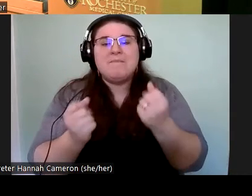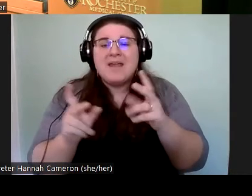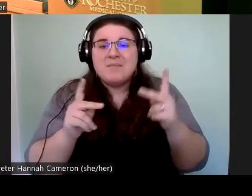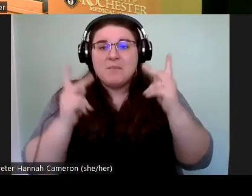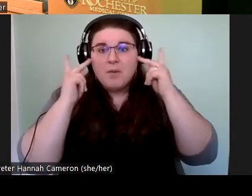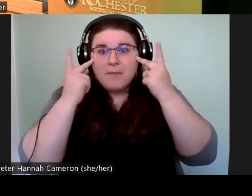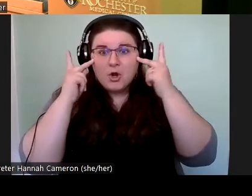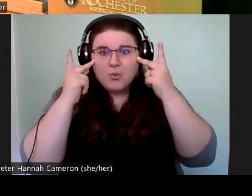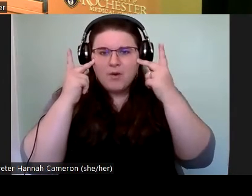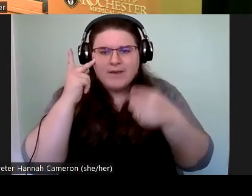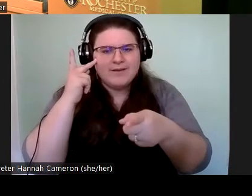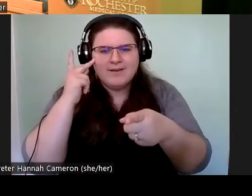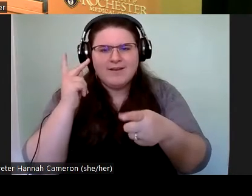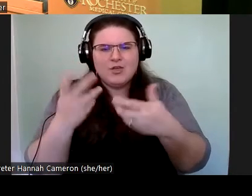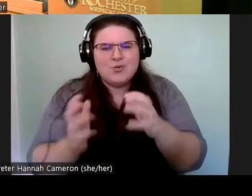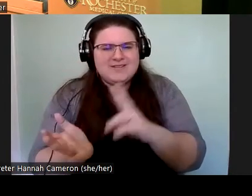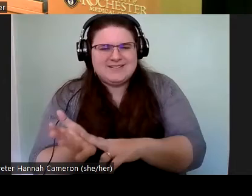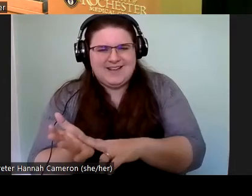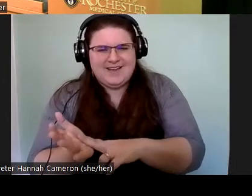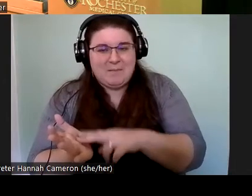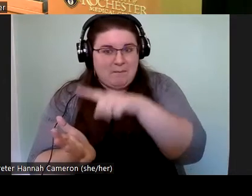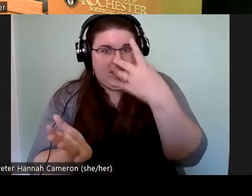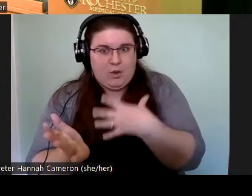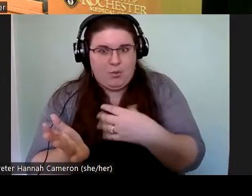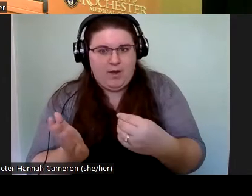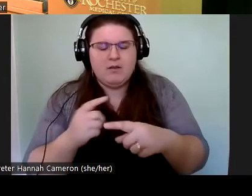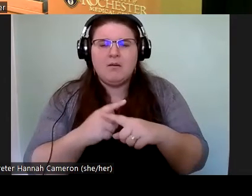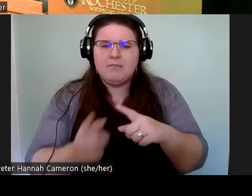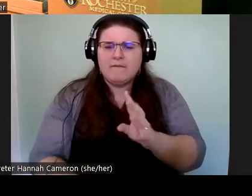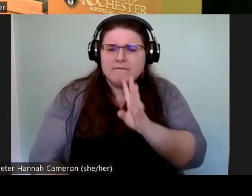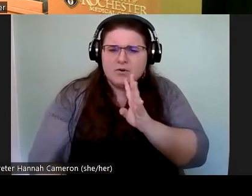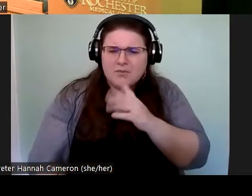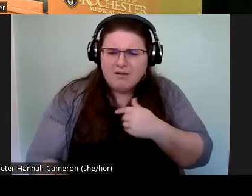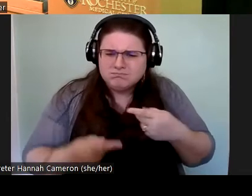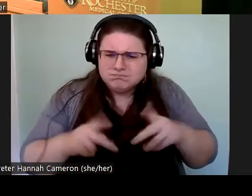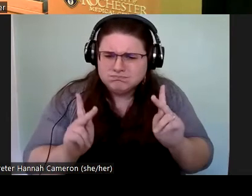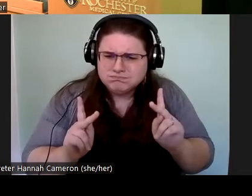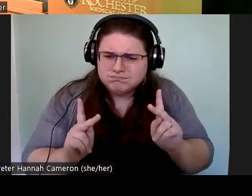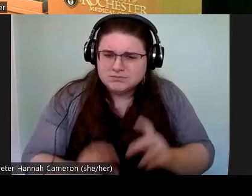you a verbal okay and that really is okay under the rules um and then again family members don't